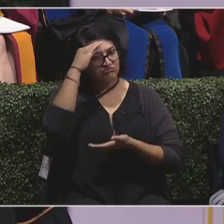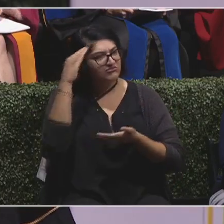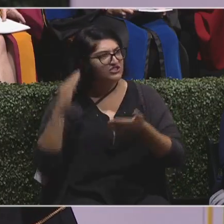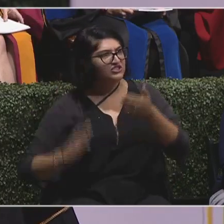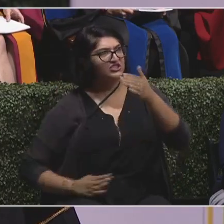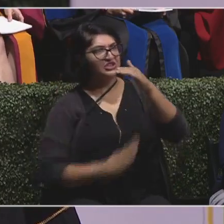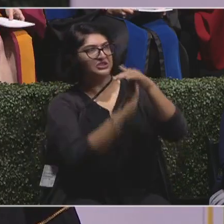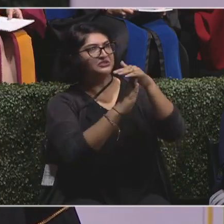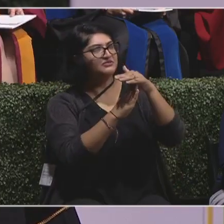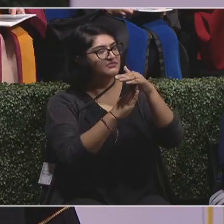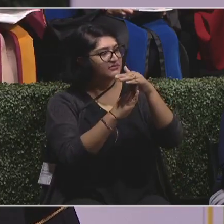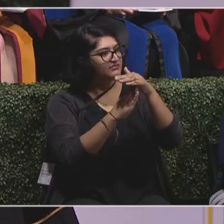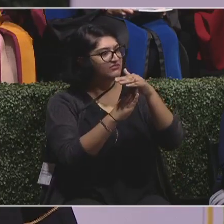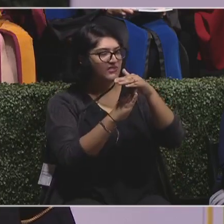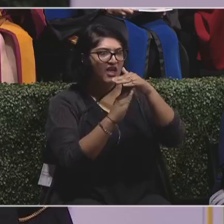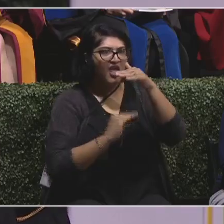DON'T BE DAUNTED BY THE HEIGHTS OF YOUR DREAMS AND CHALLENGES.